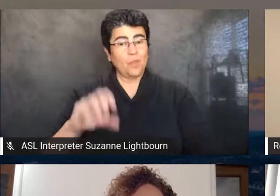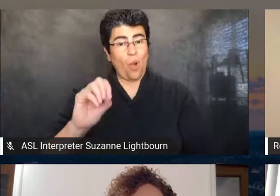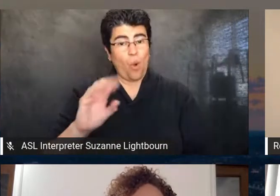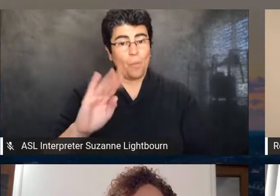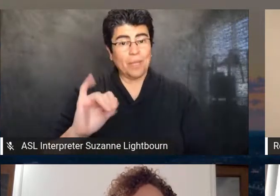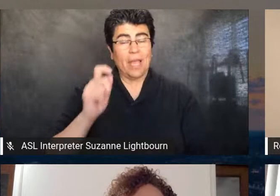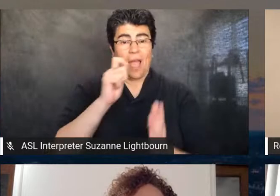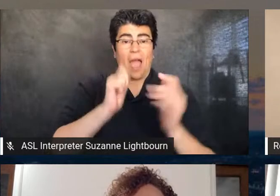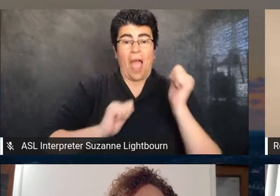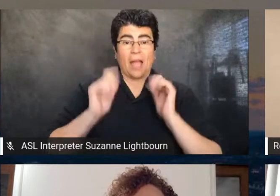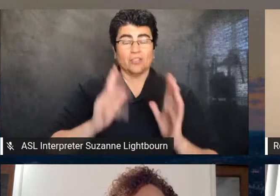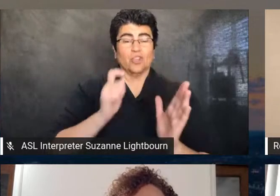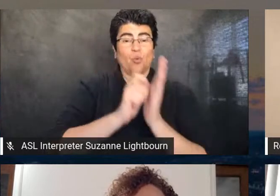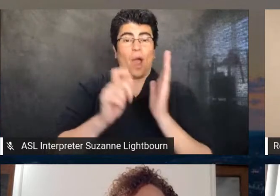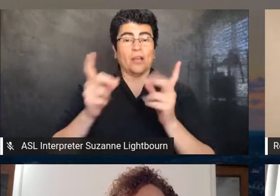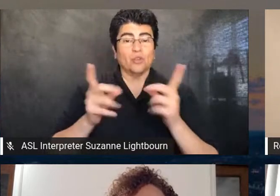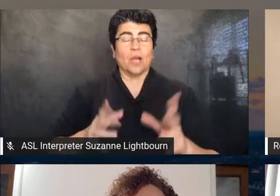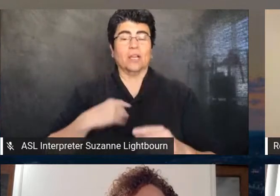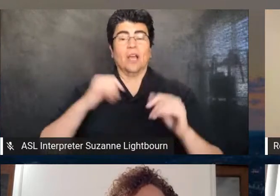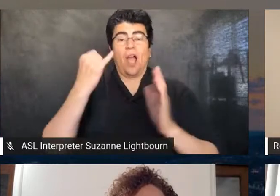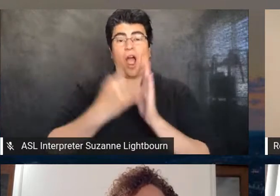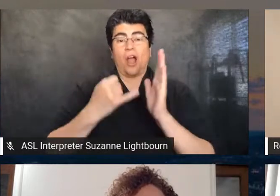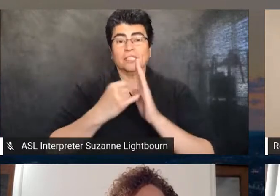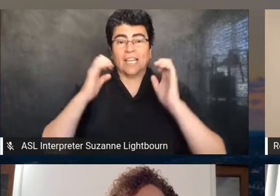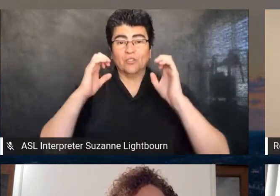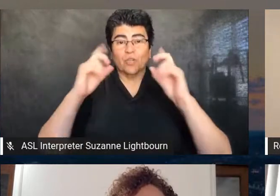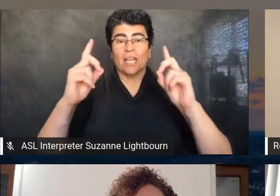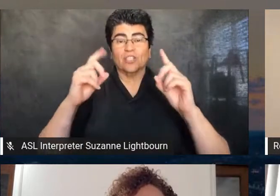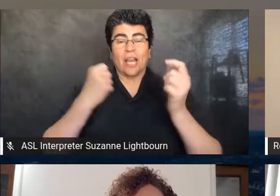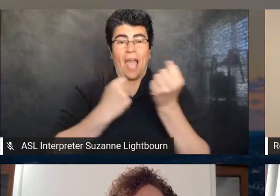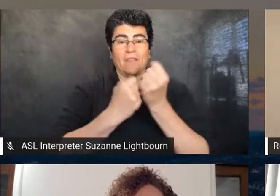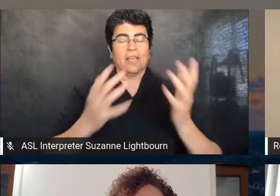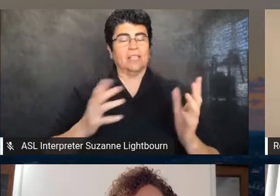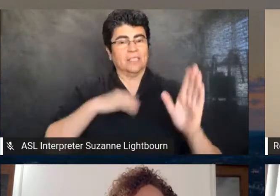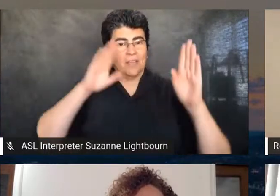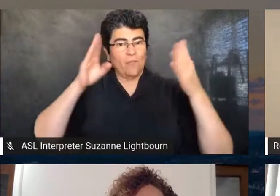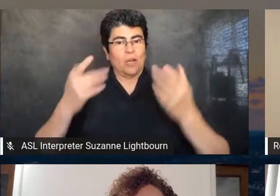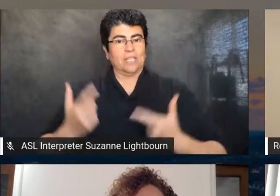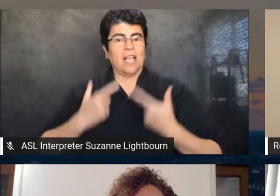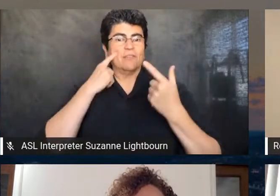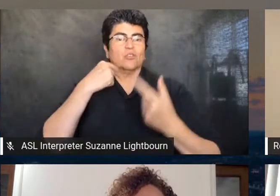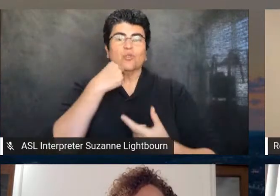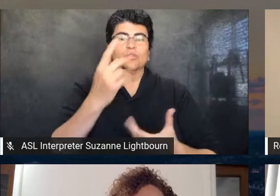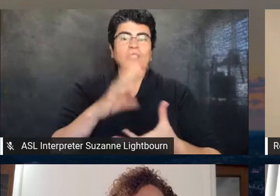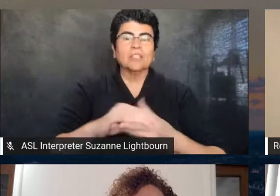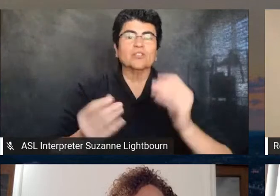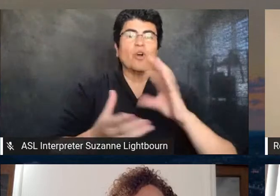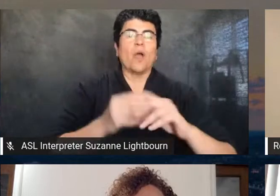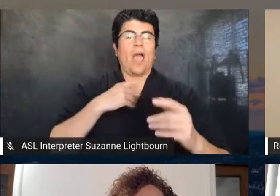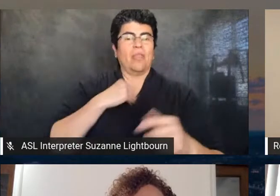director and arts education advocate, devoting his life to storytelling and the power of the arts.